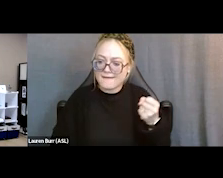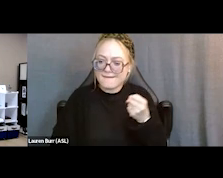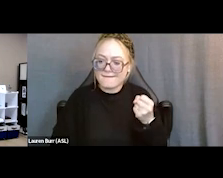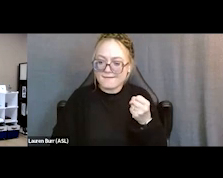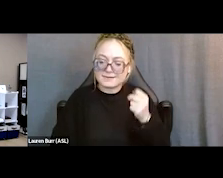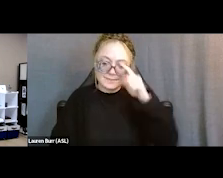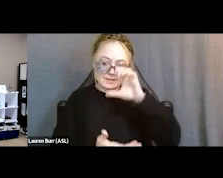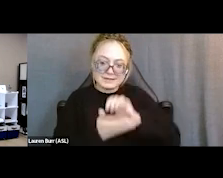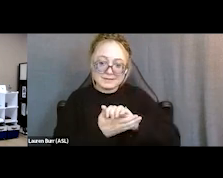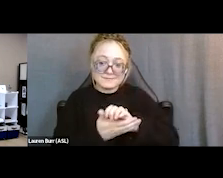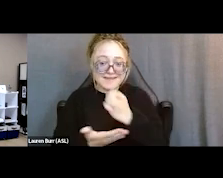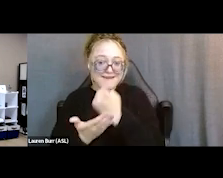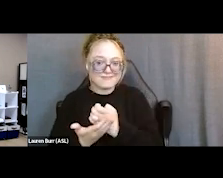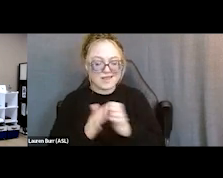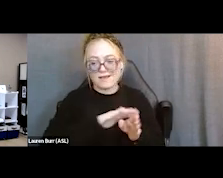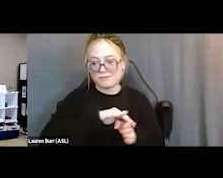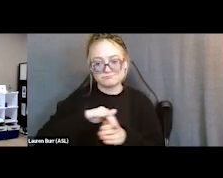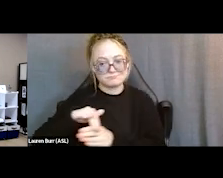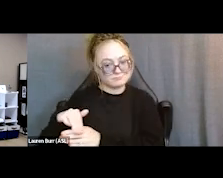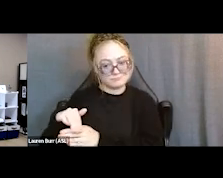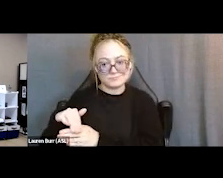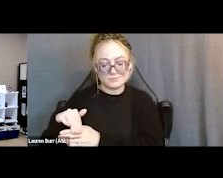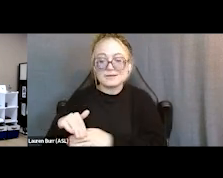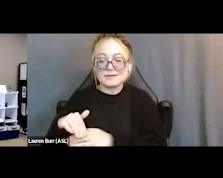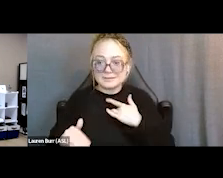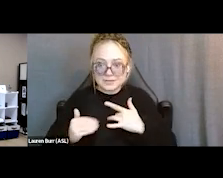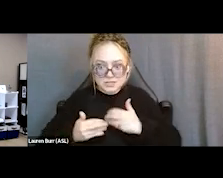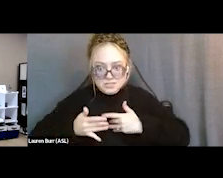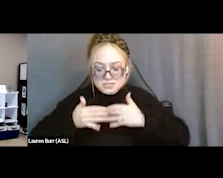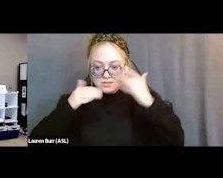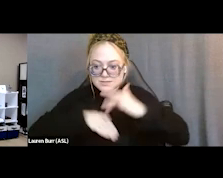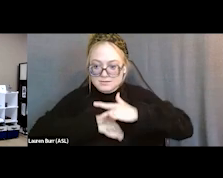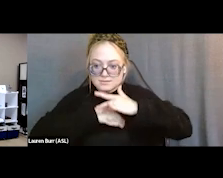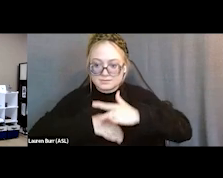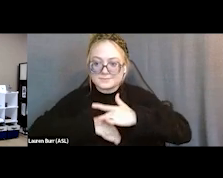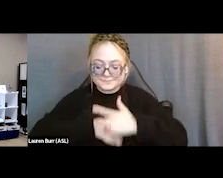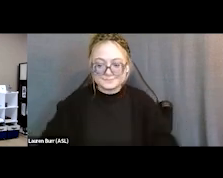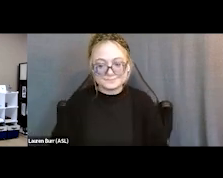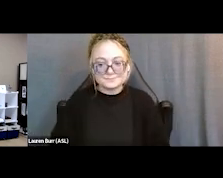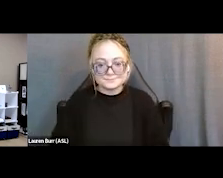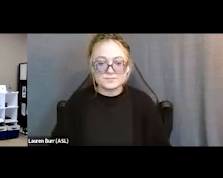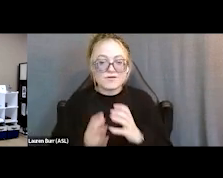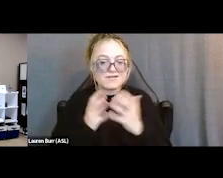and they often tend to preoccupy people's attention. So there's a lot of different types of delusions